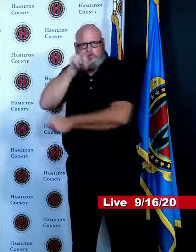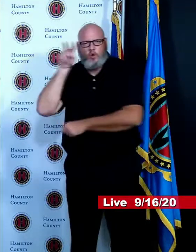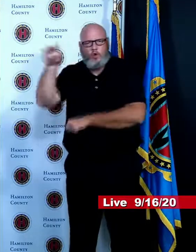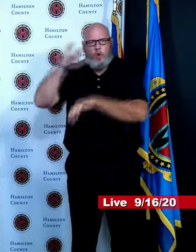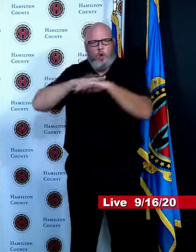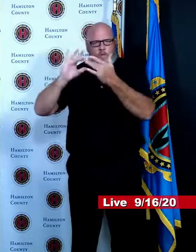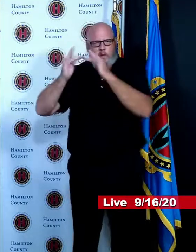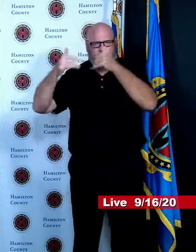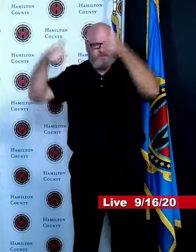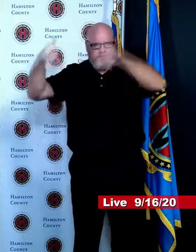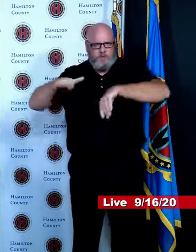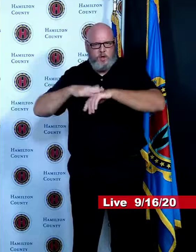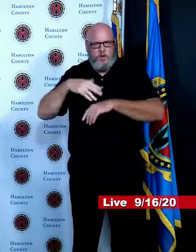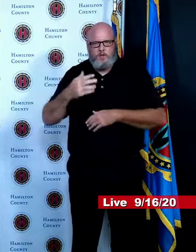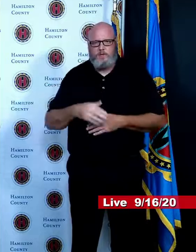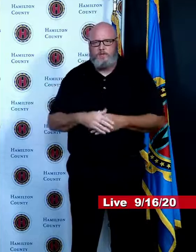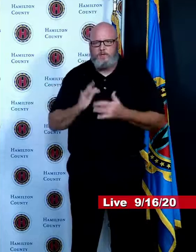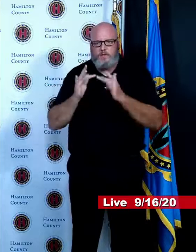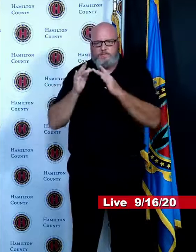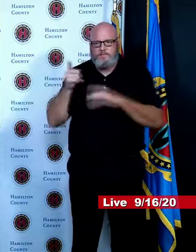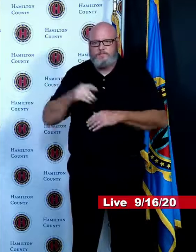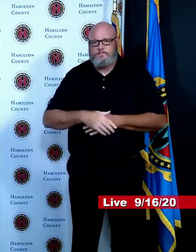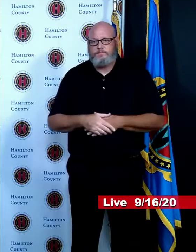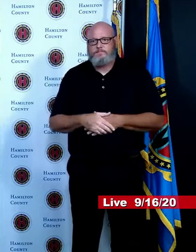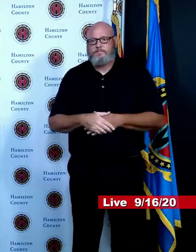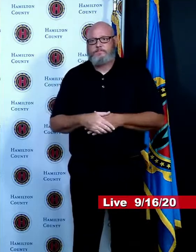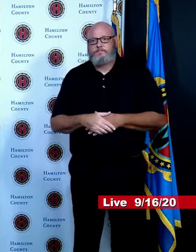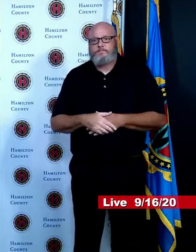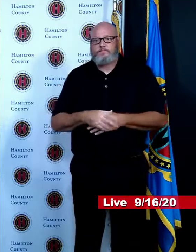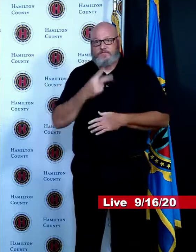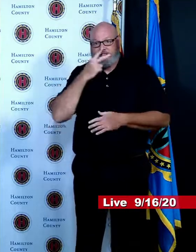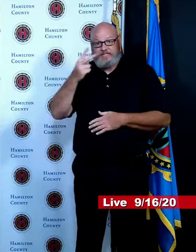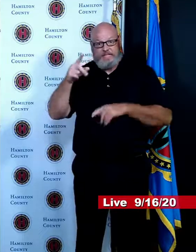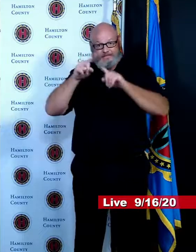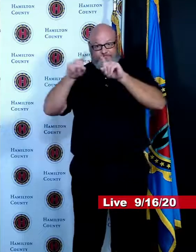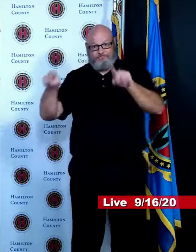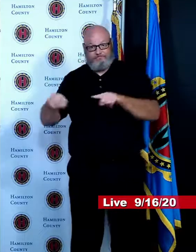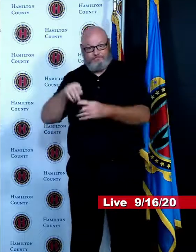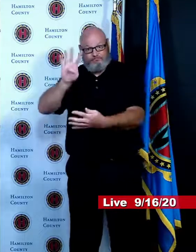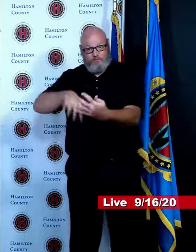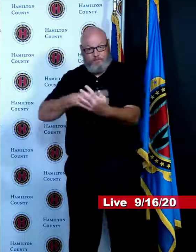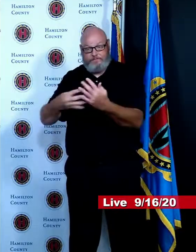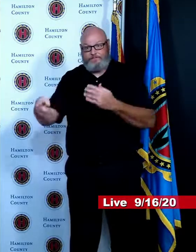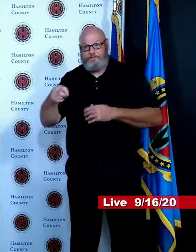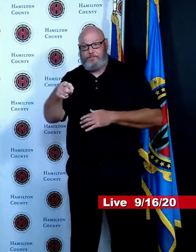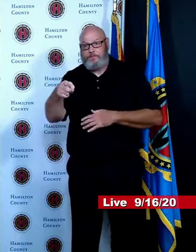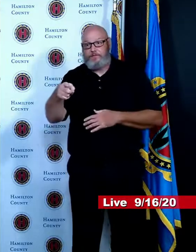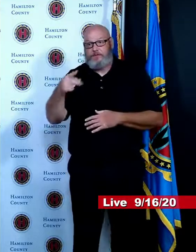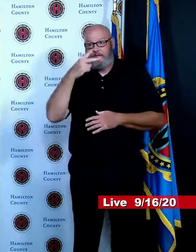graph this is Hamilton County and these are cases and so each one of those represents the number of positive cases in a day and